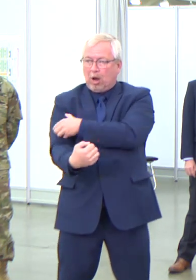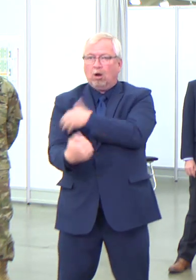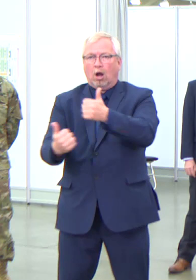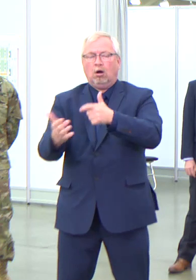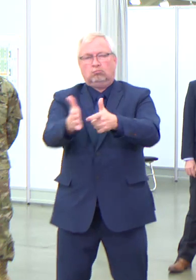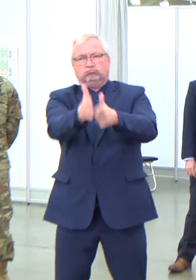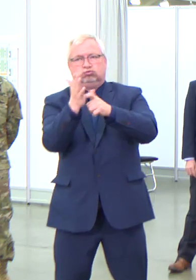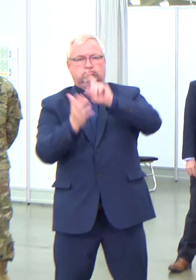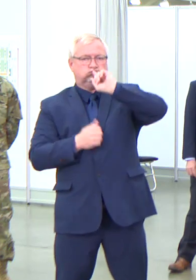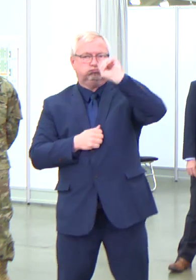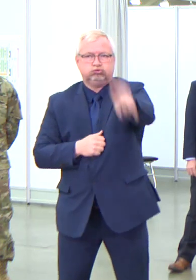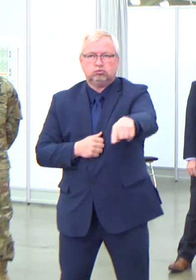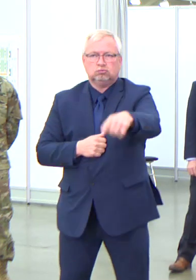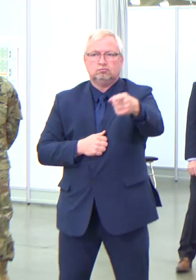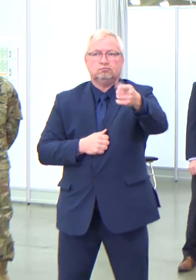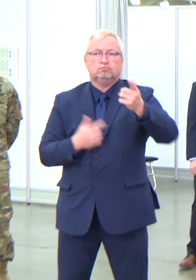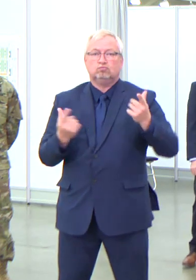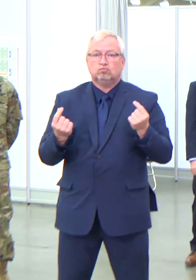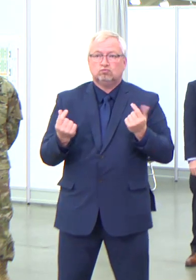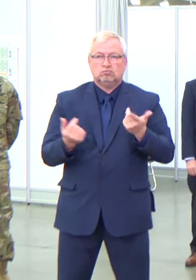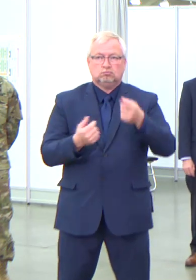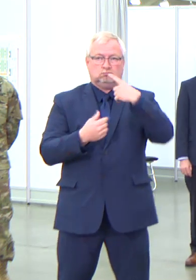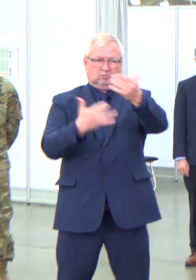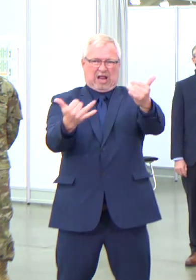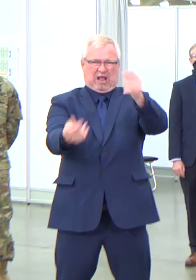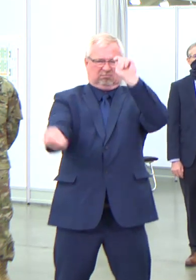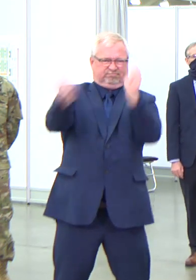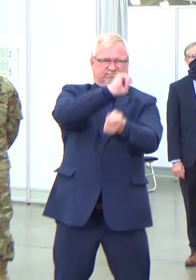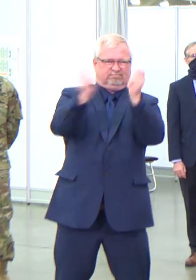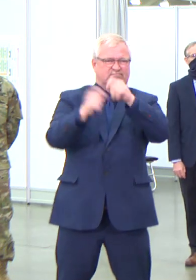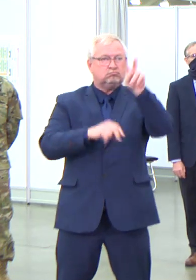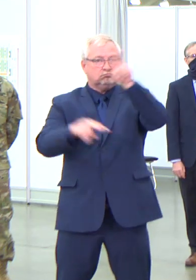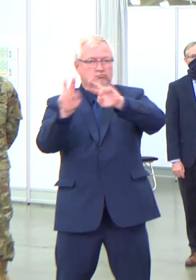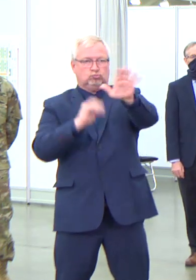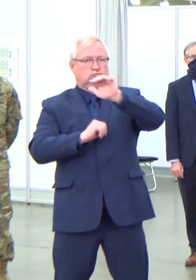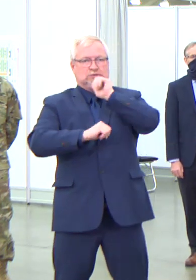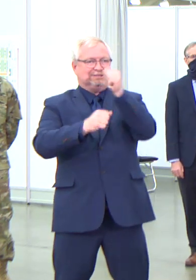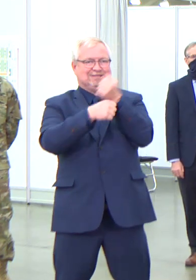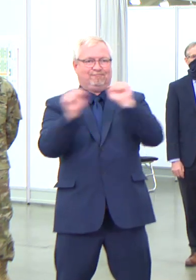to require that unsafe facility to, A, immediately modify its